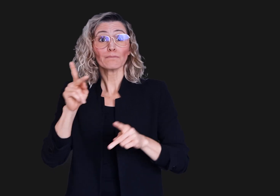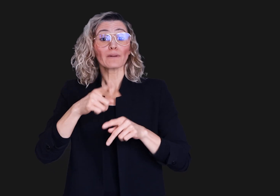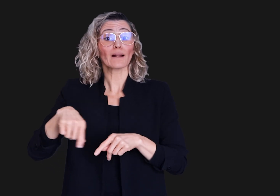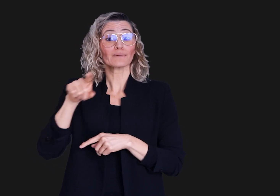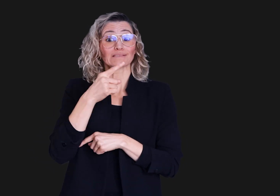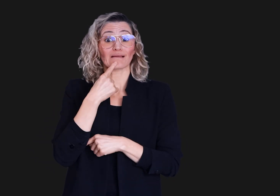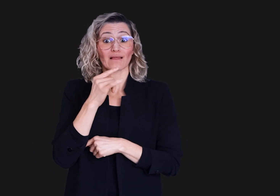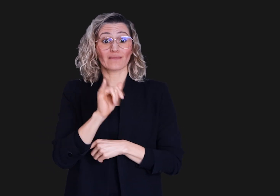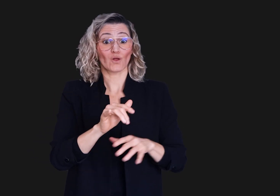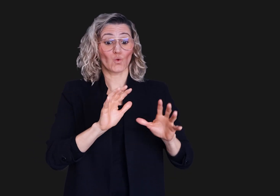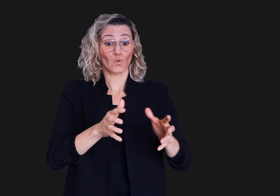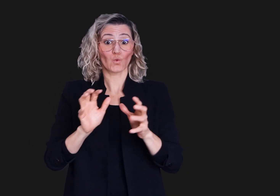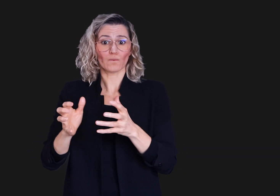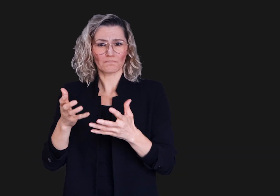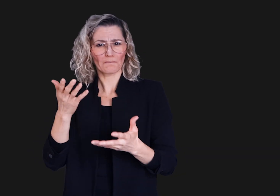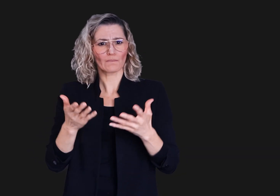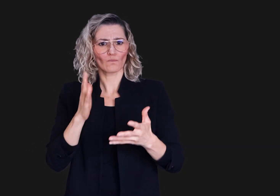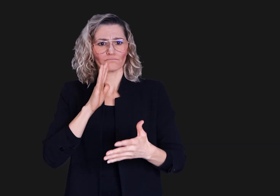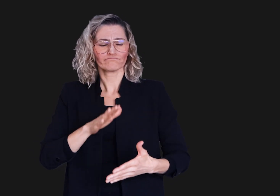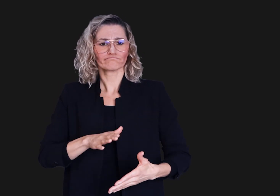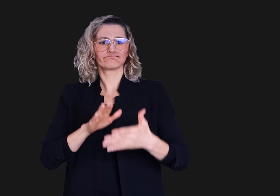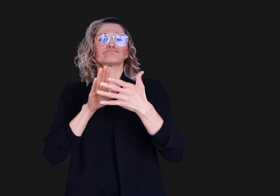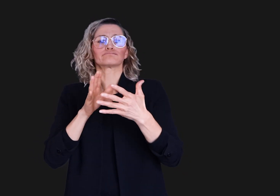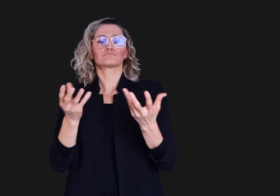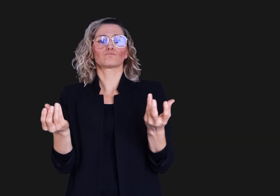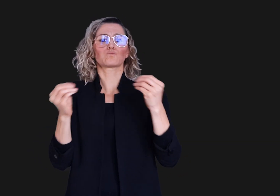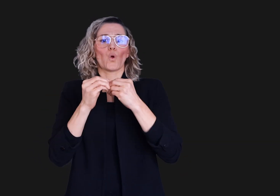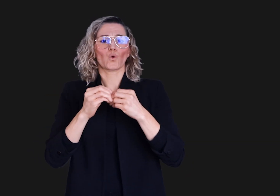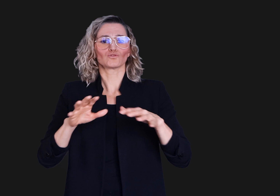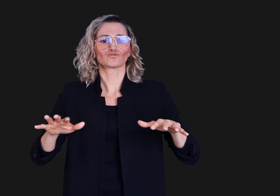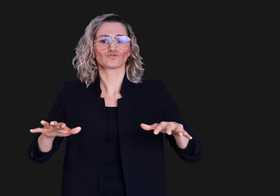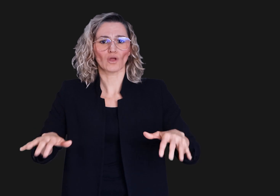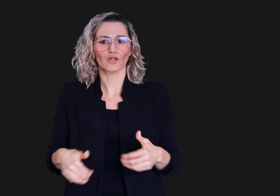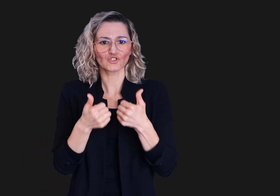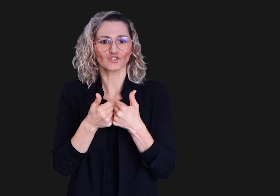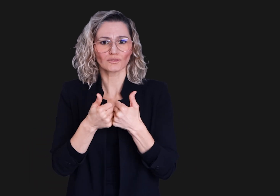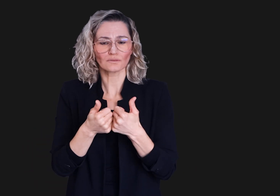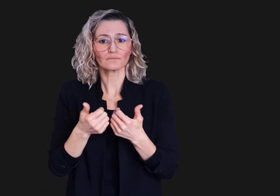People said these groups may face additional challenges.